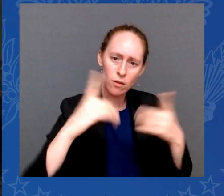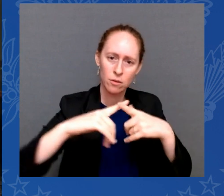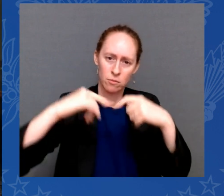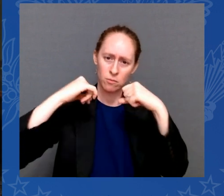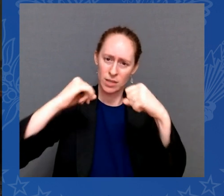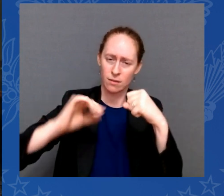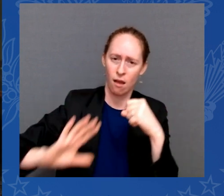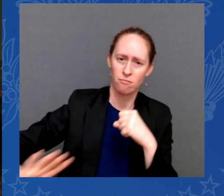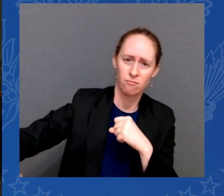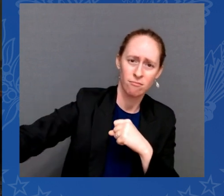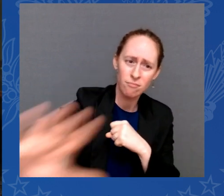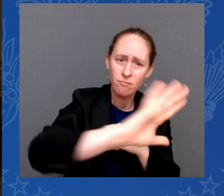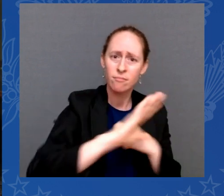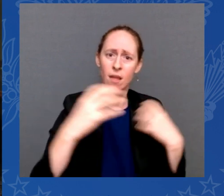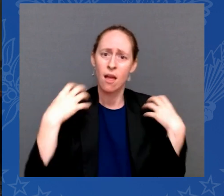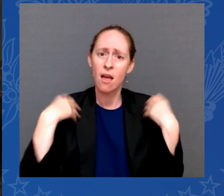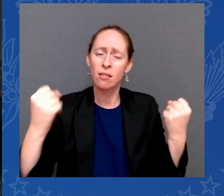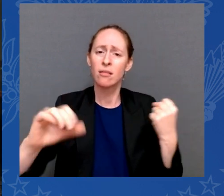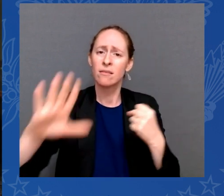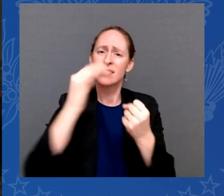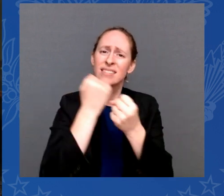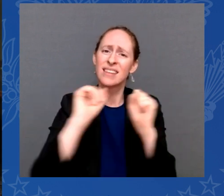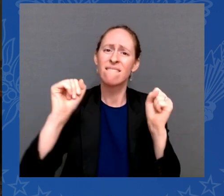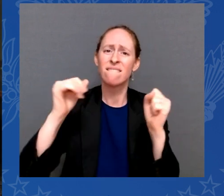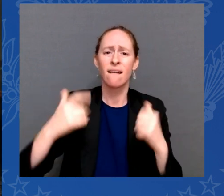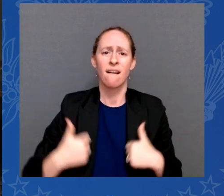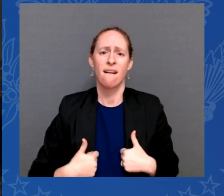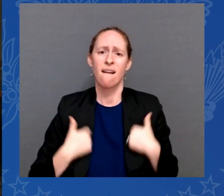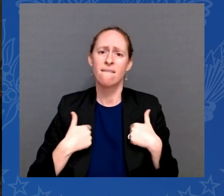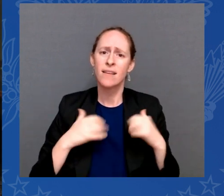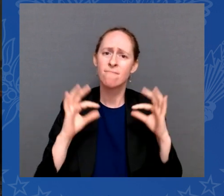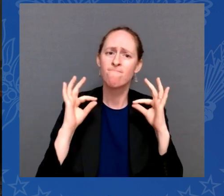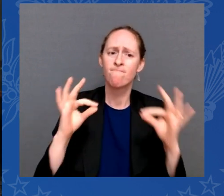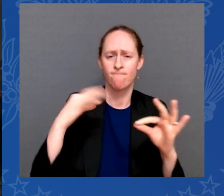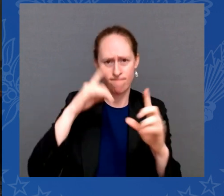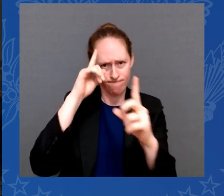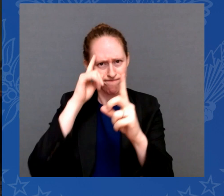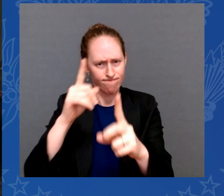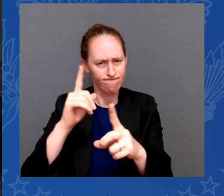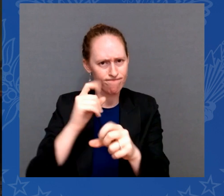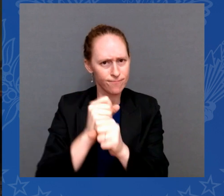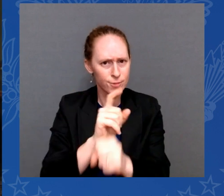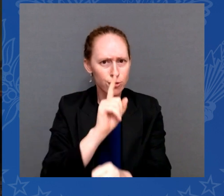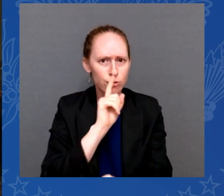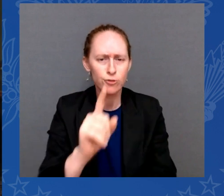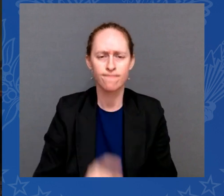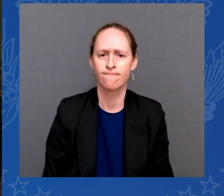You know, their perspectives are going to inform the work of this task force